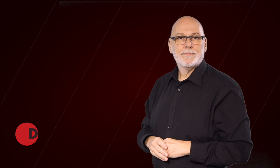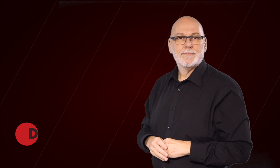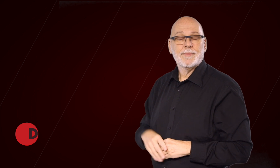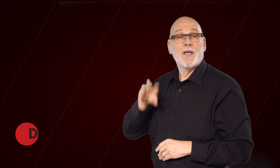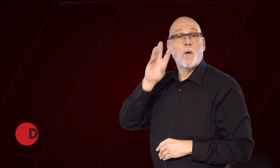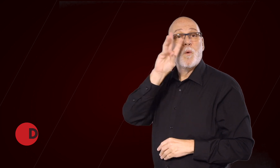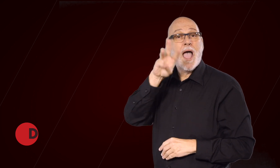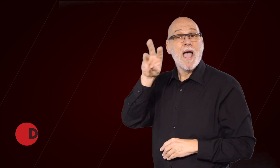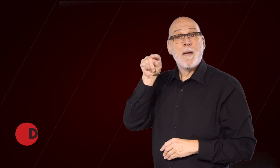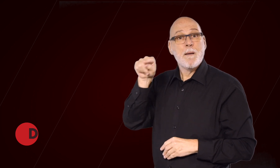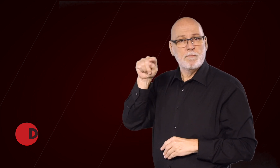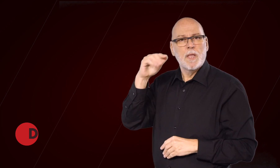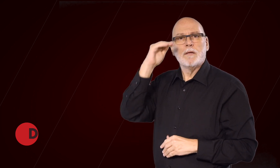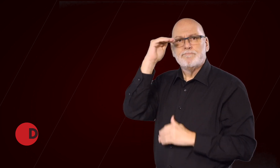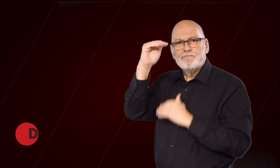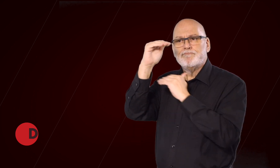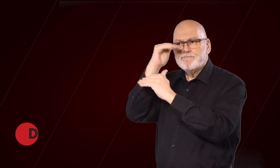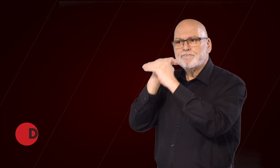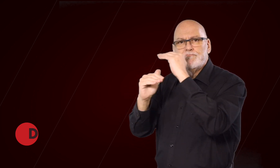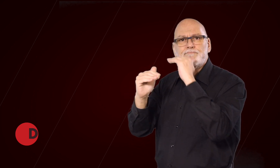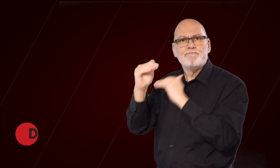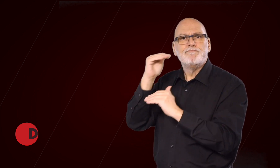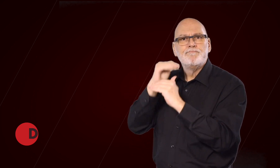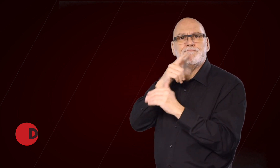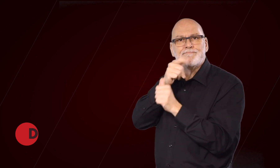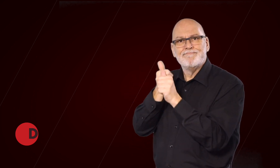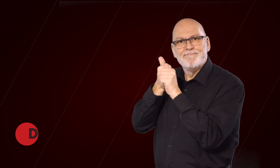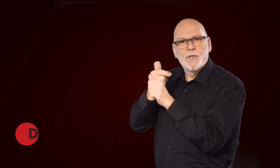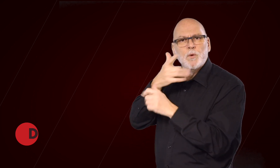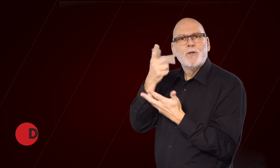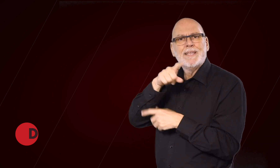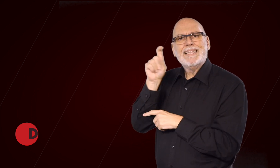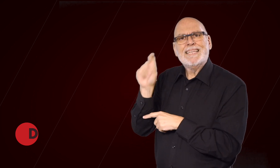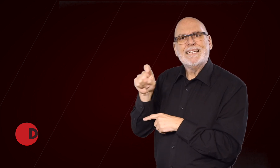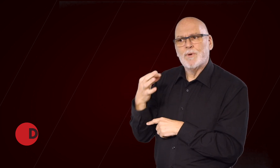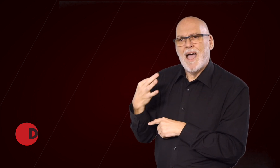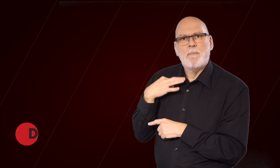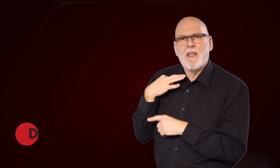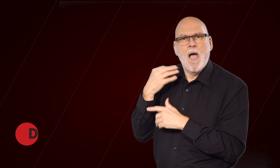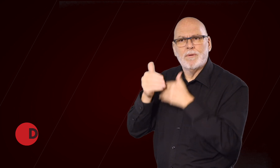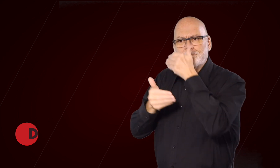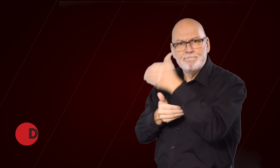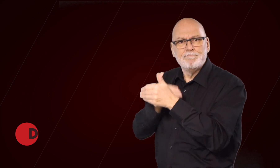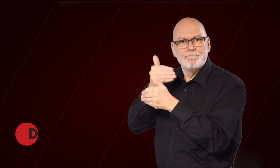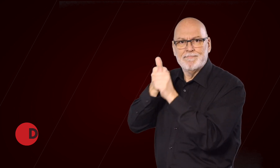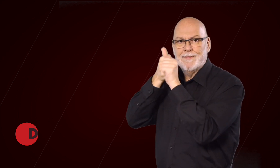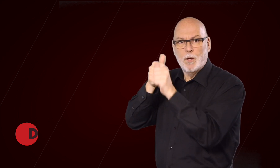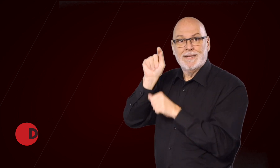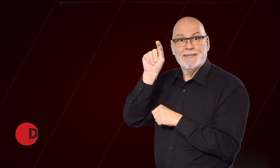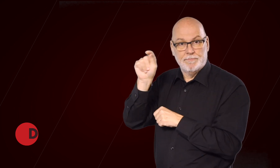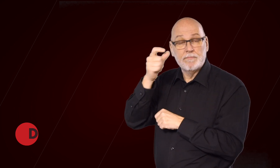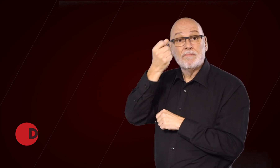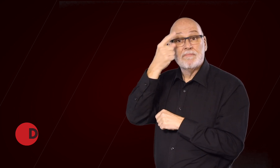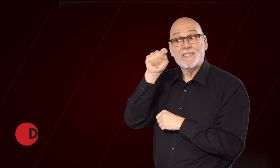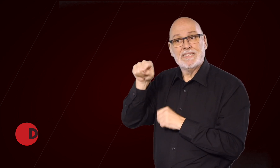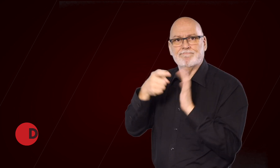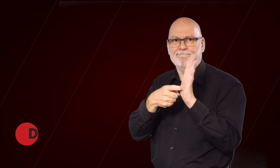[ANSELMO]:The website lists step by step what you need to do to apply.